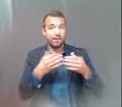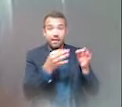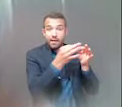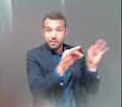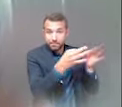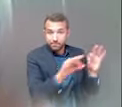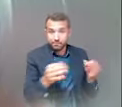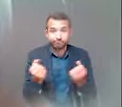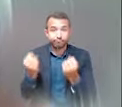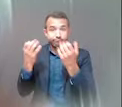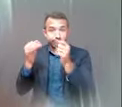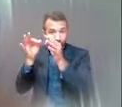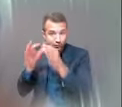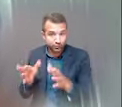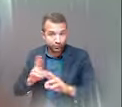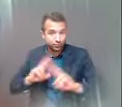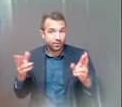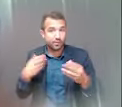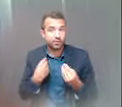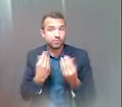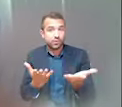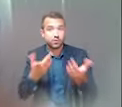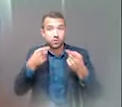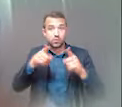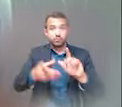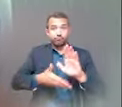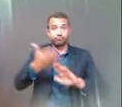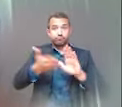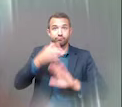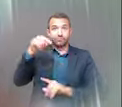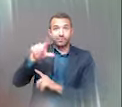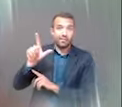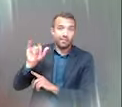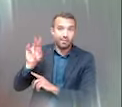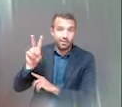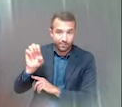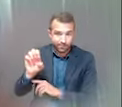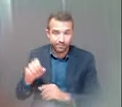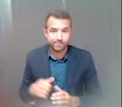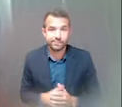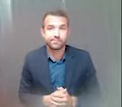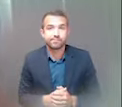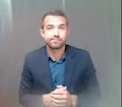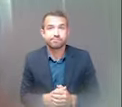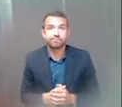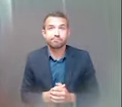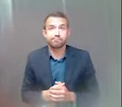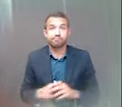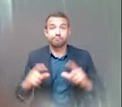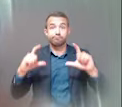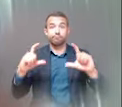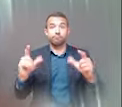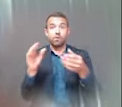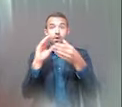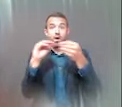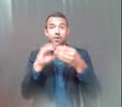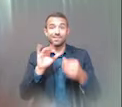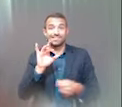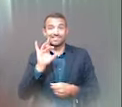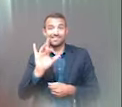are available during today's live program. To view the simulcast that includes these services, please use the link provided in the comments section.